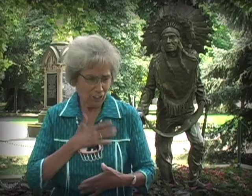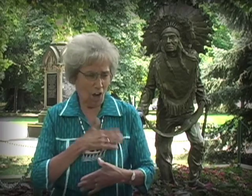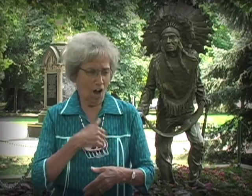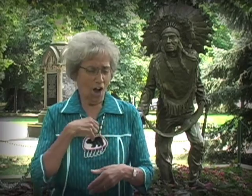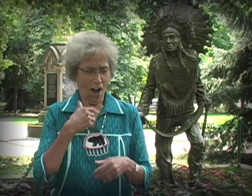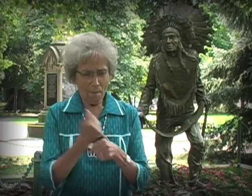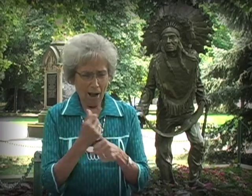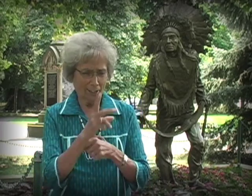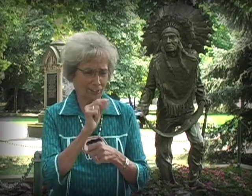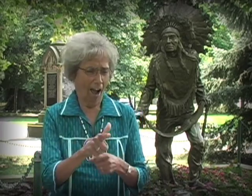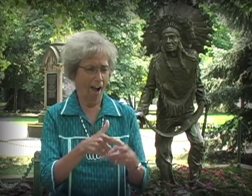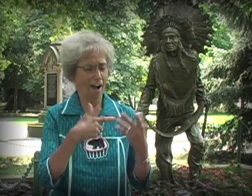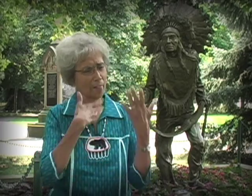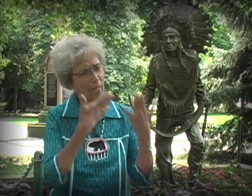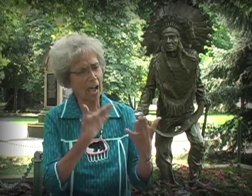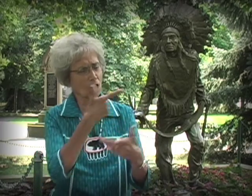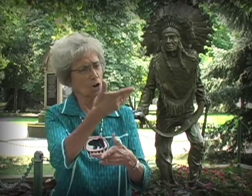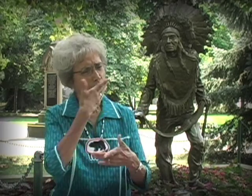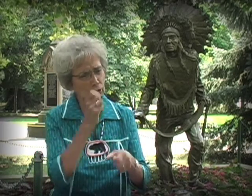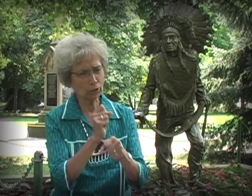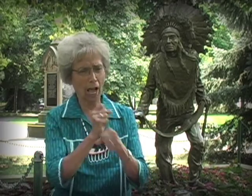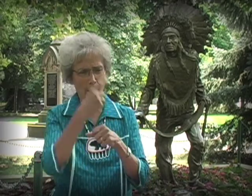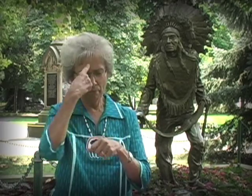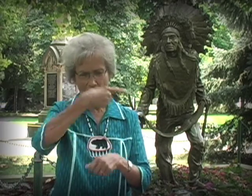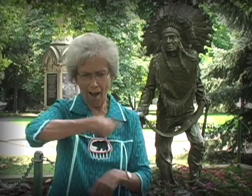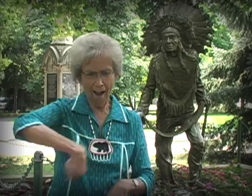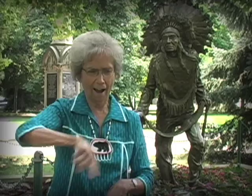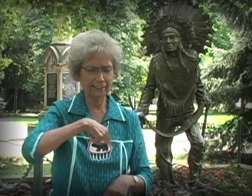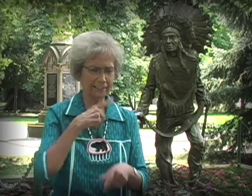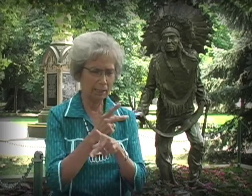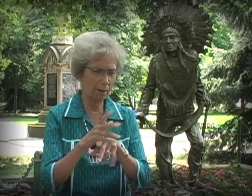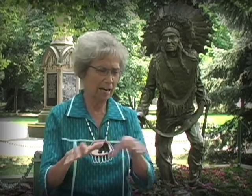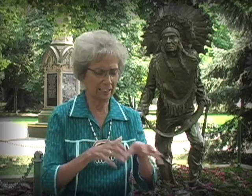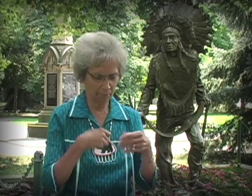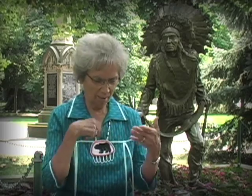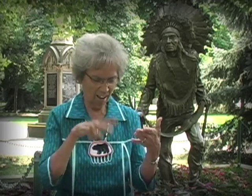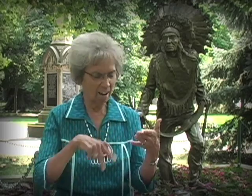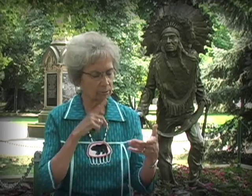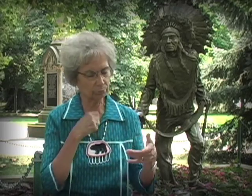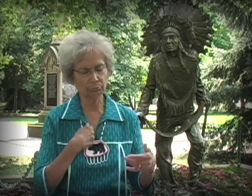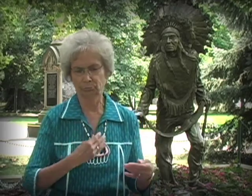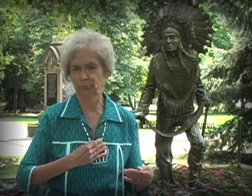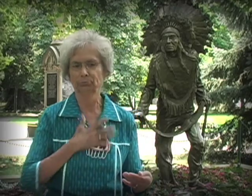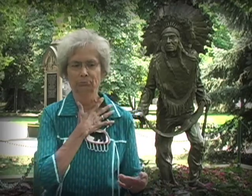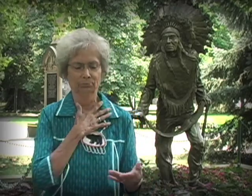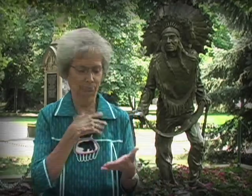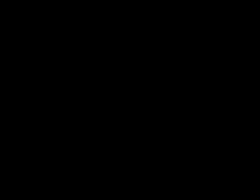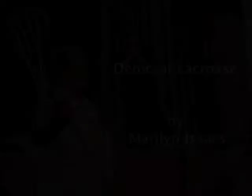They were grateful and thankful to me for doing a great job to offer the children those experiences. It inspired me!